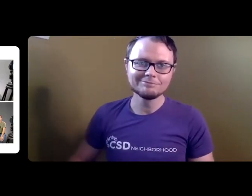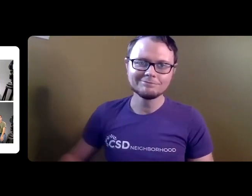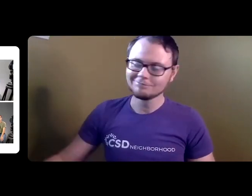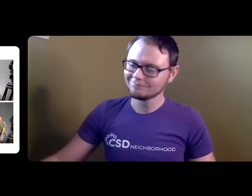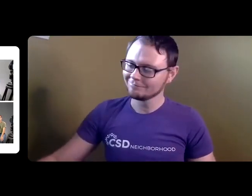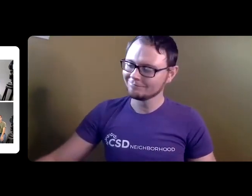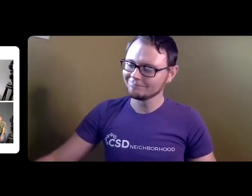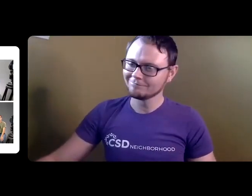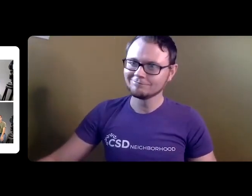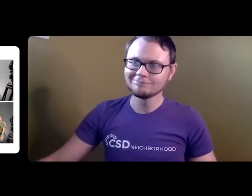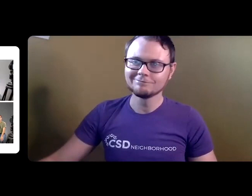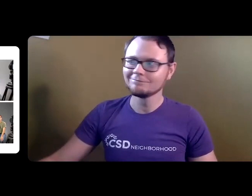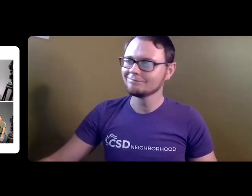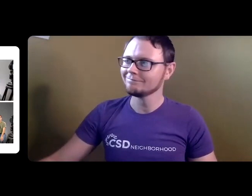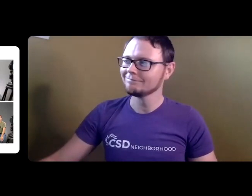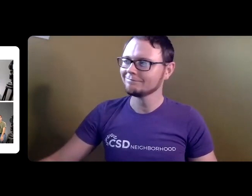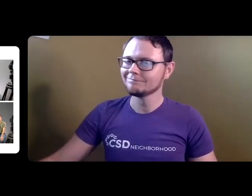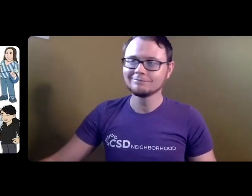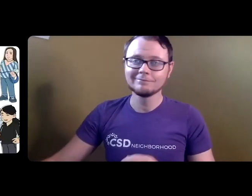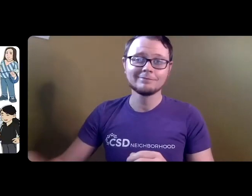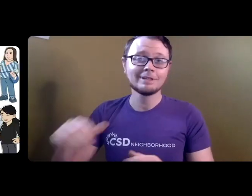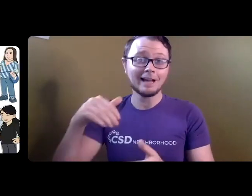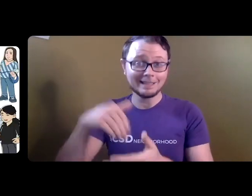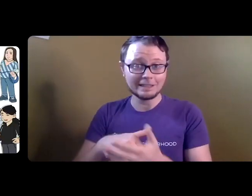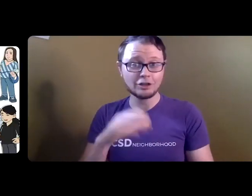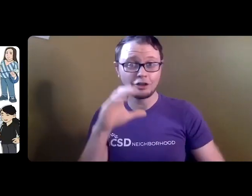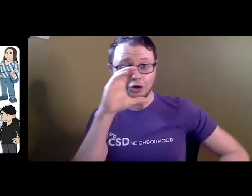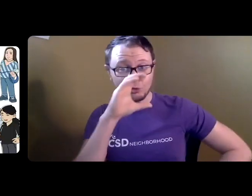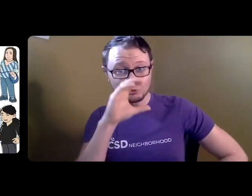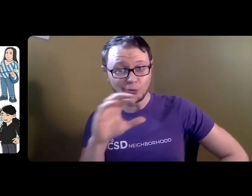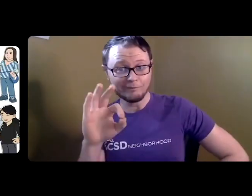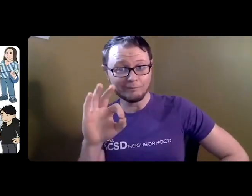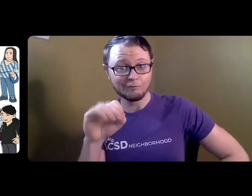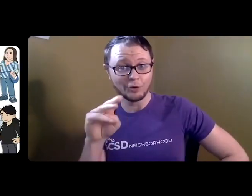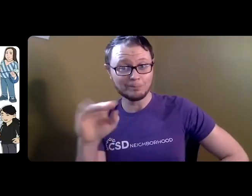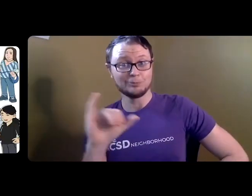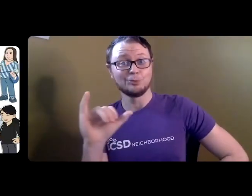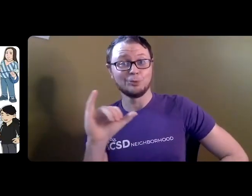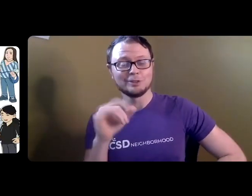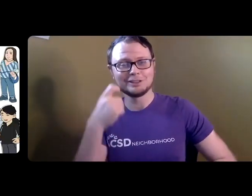different identities that represent the diversity of our community.